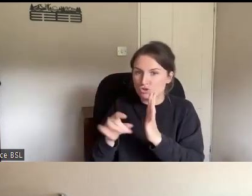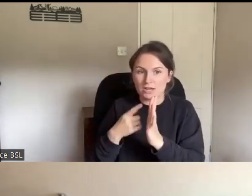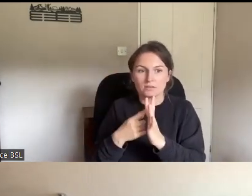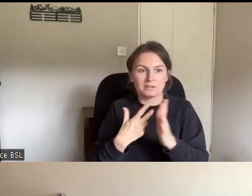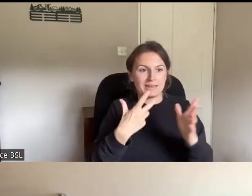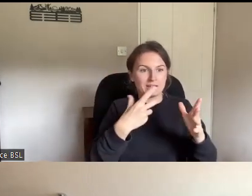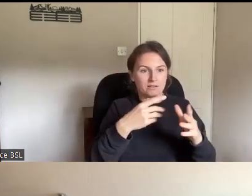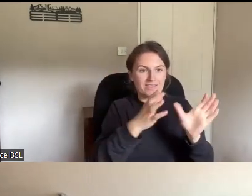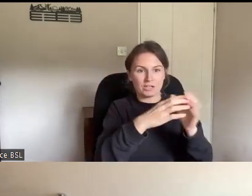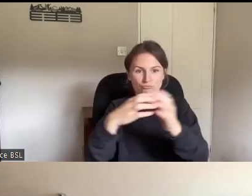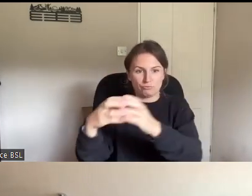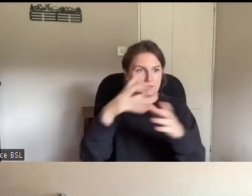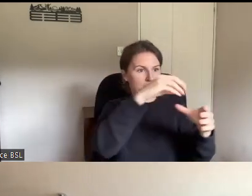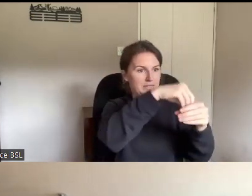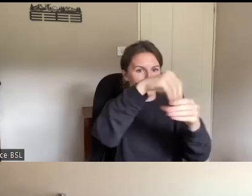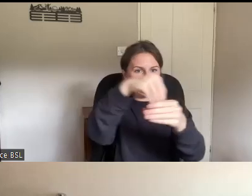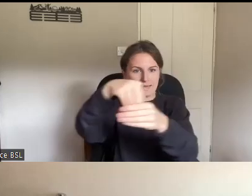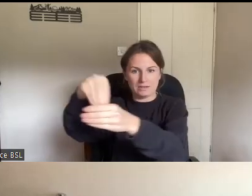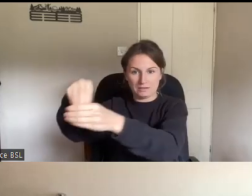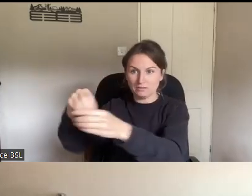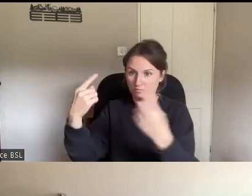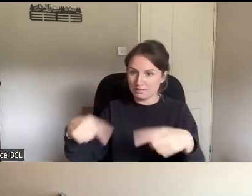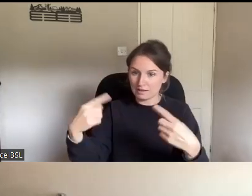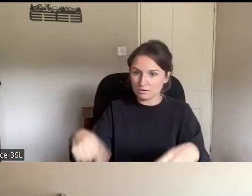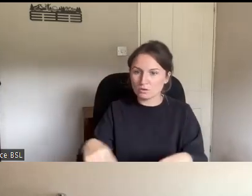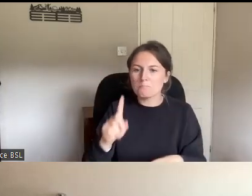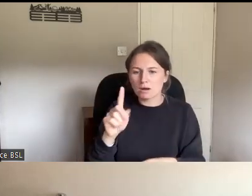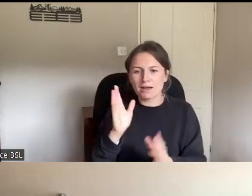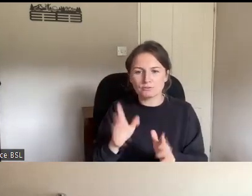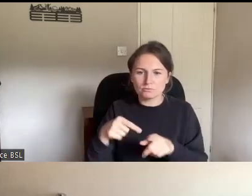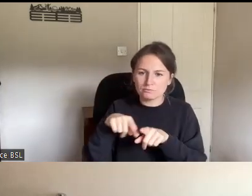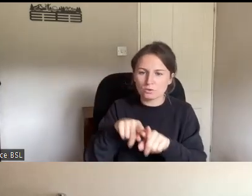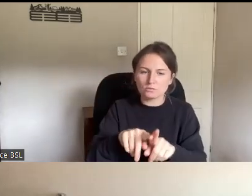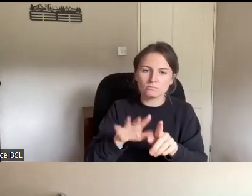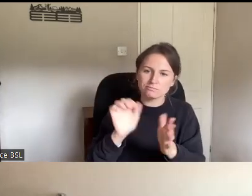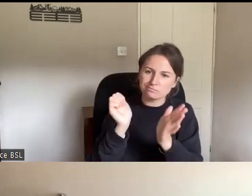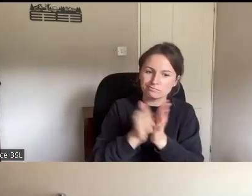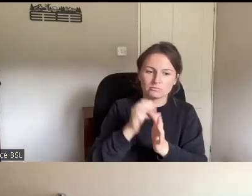You just need to be sure to address the relevant questions on each of the different individual categories